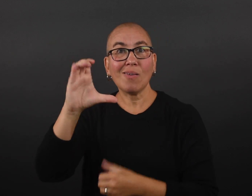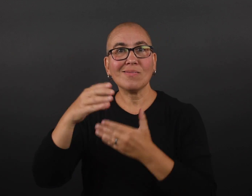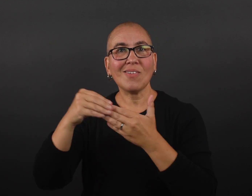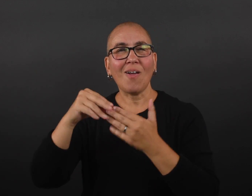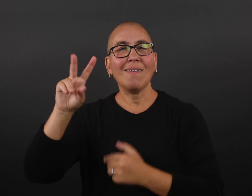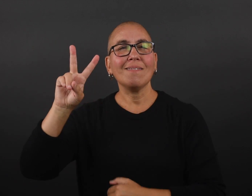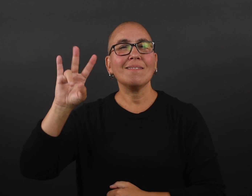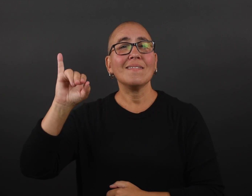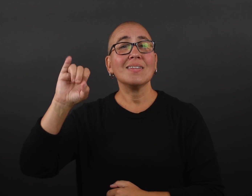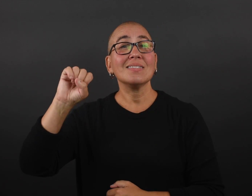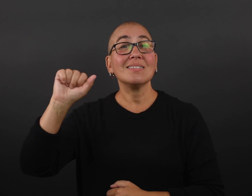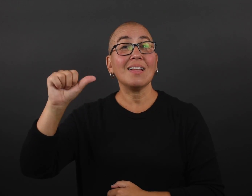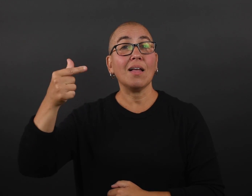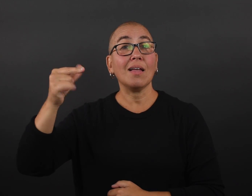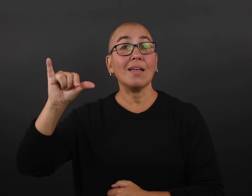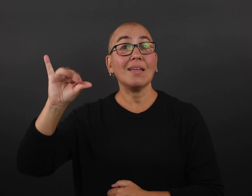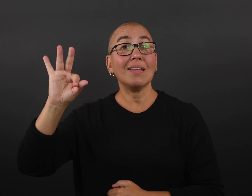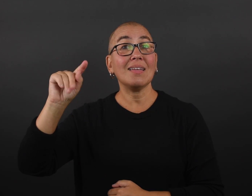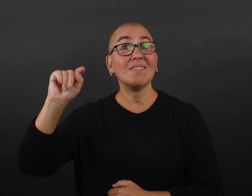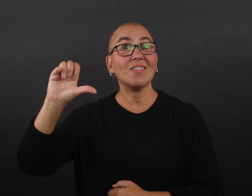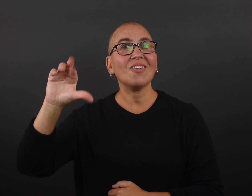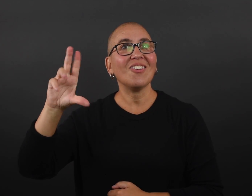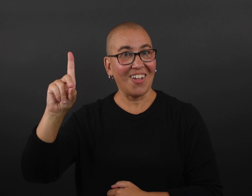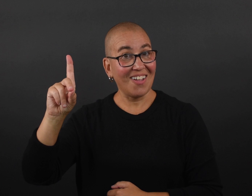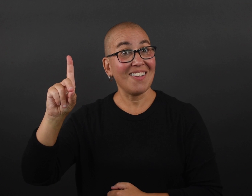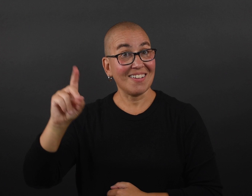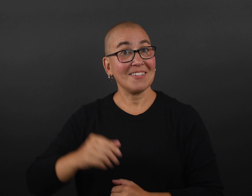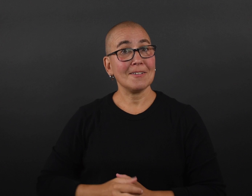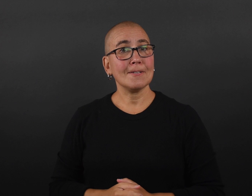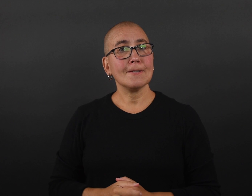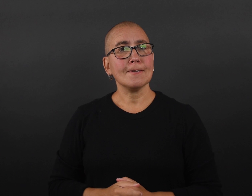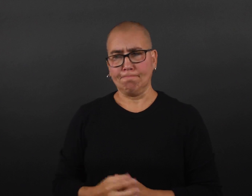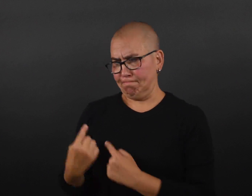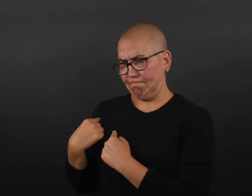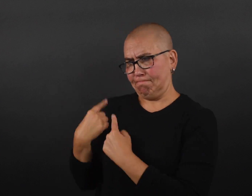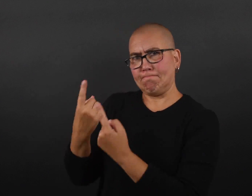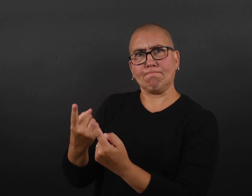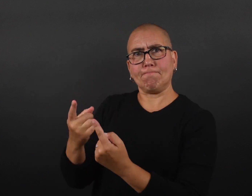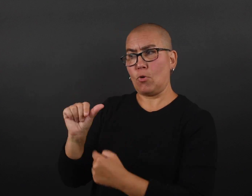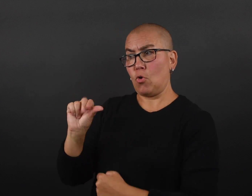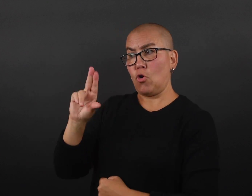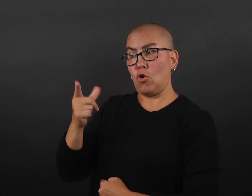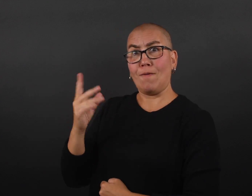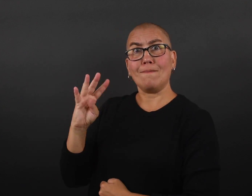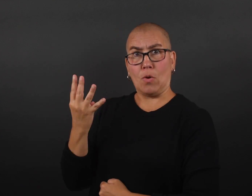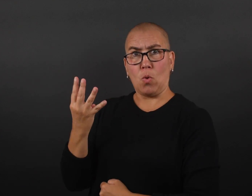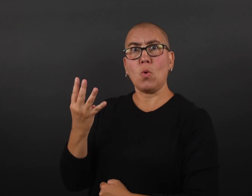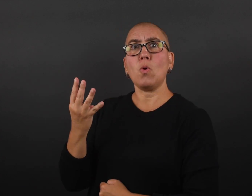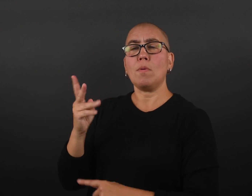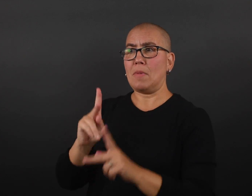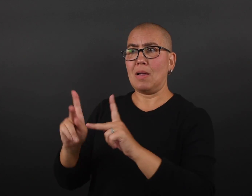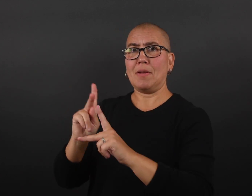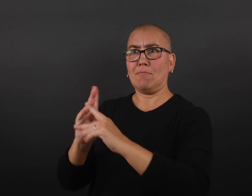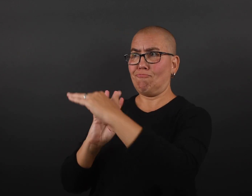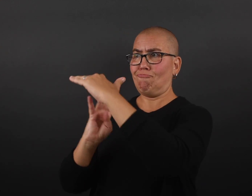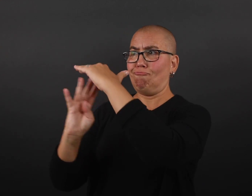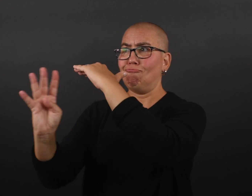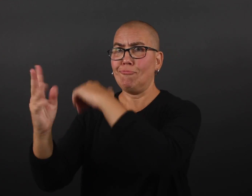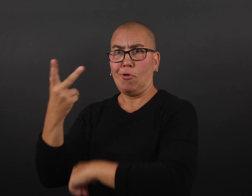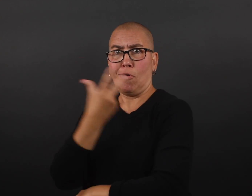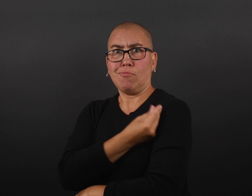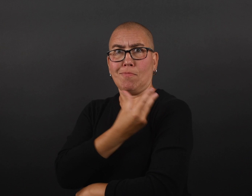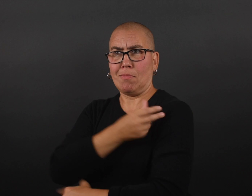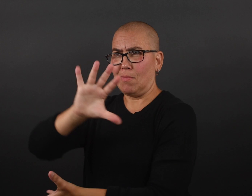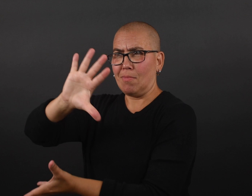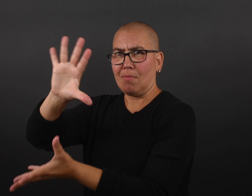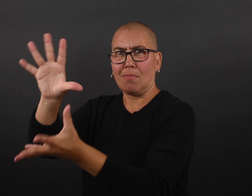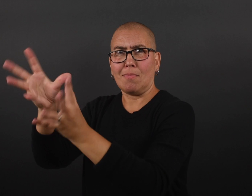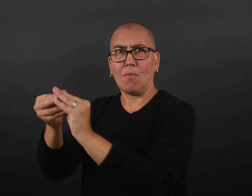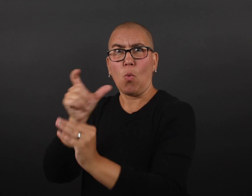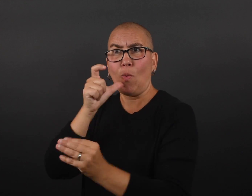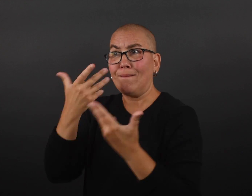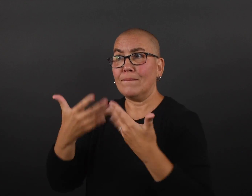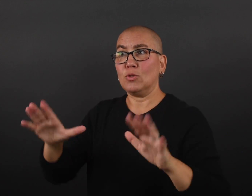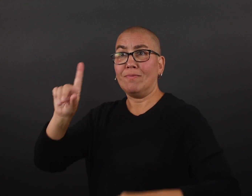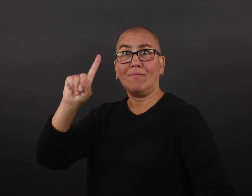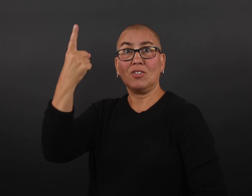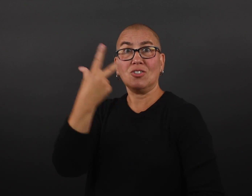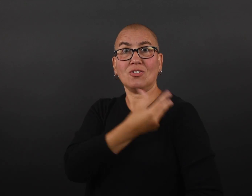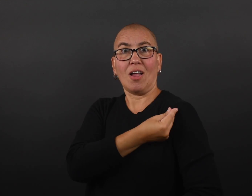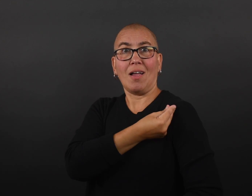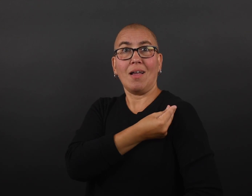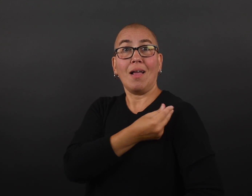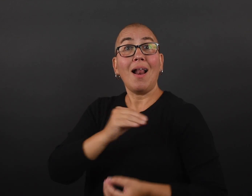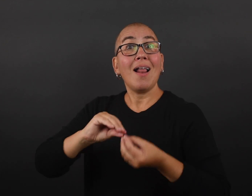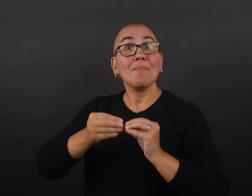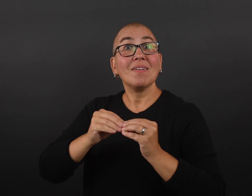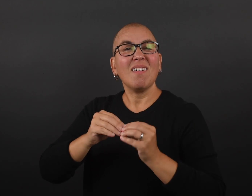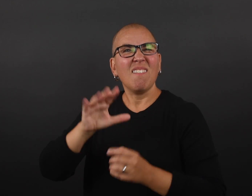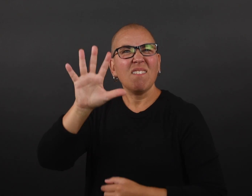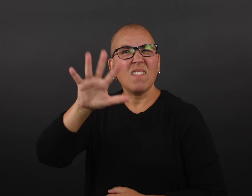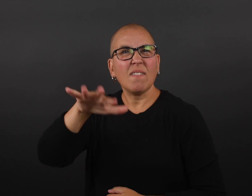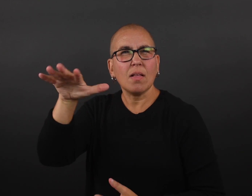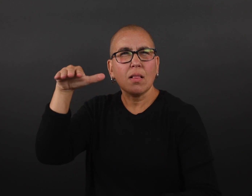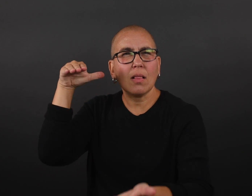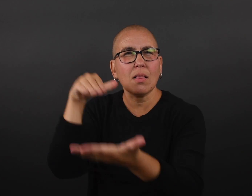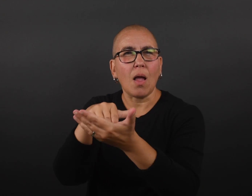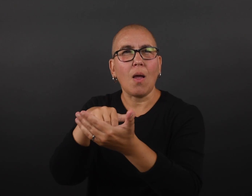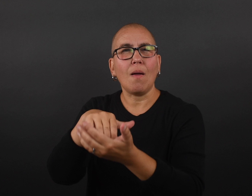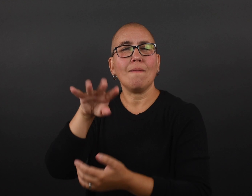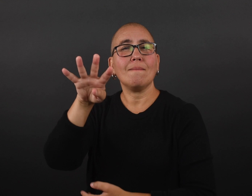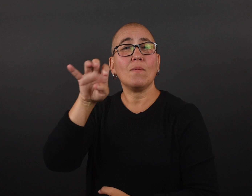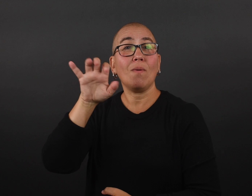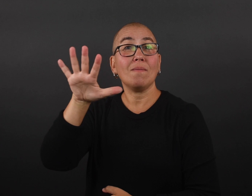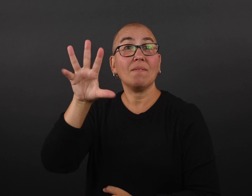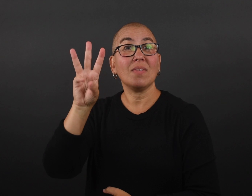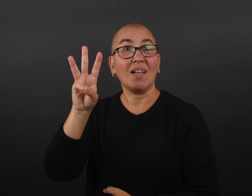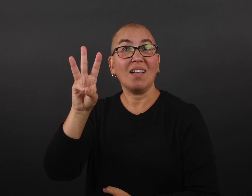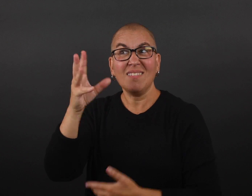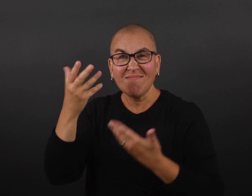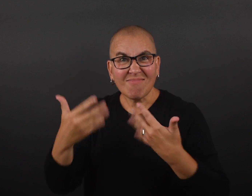Since August 4, 55,456 newly-vaccinated Minnesotans